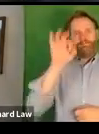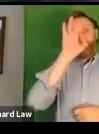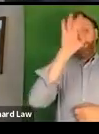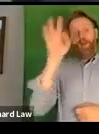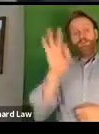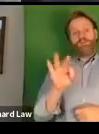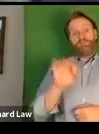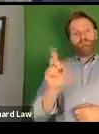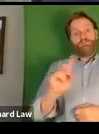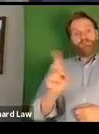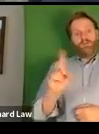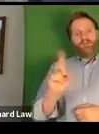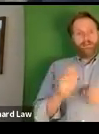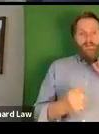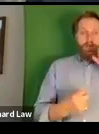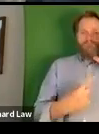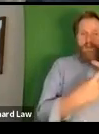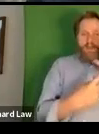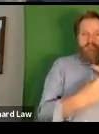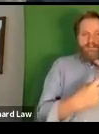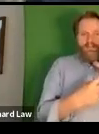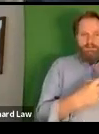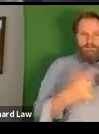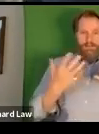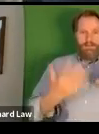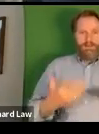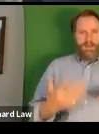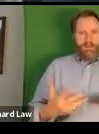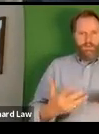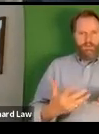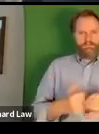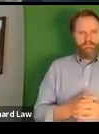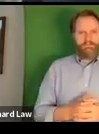and I suppose the curse of a trade union rep is that everything's priority isn't